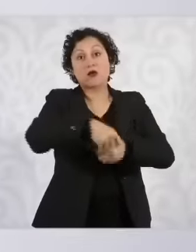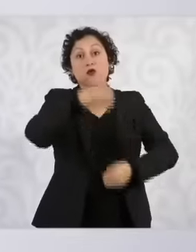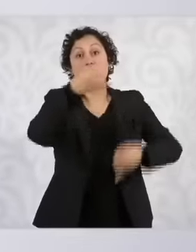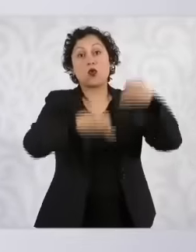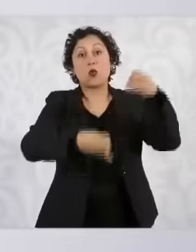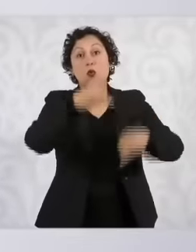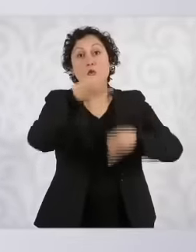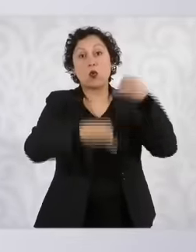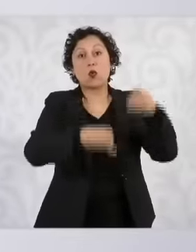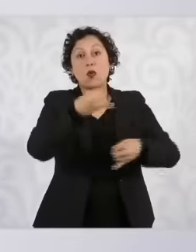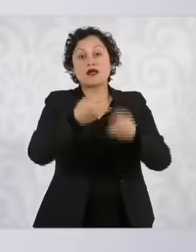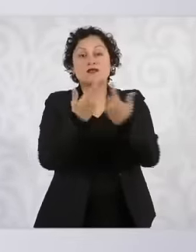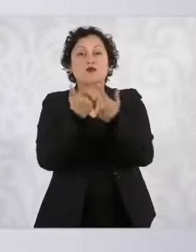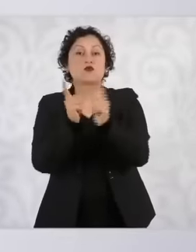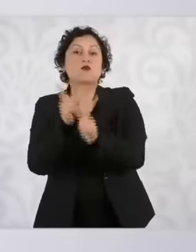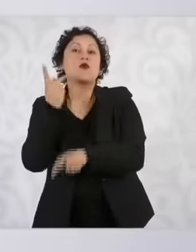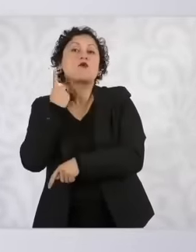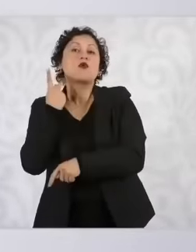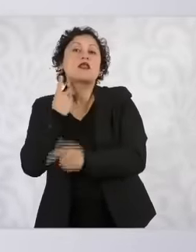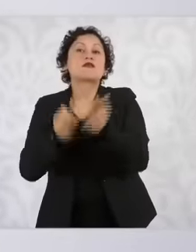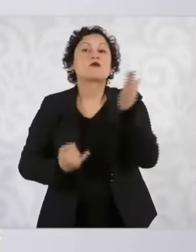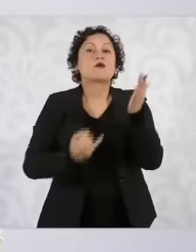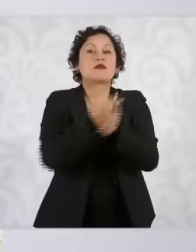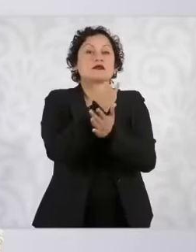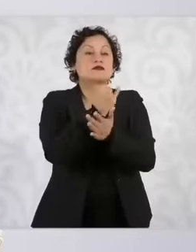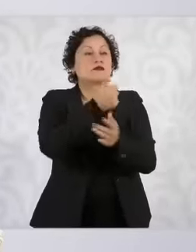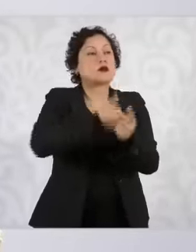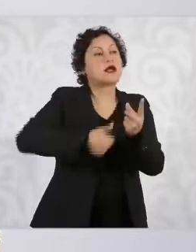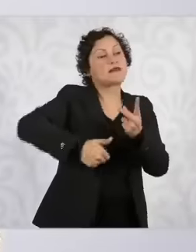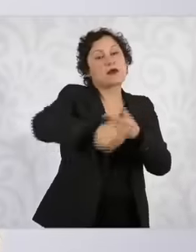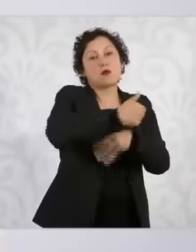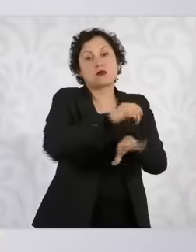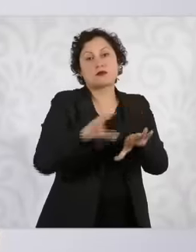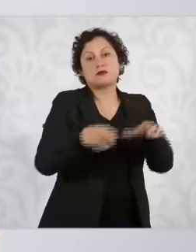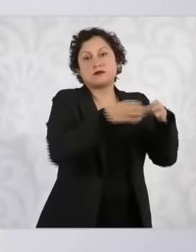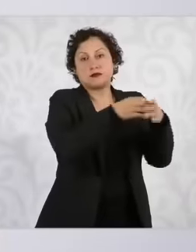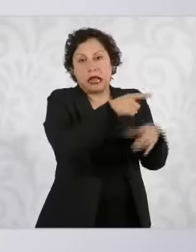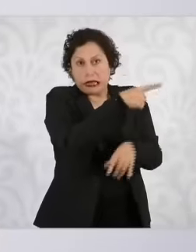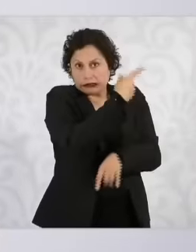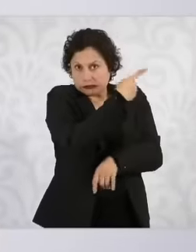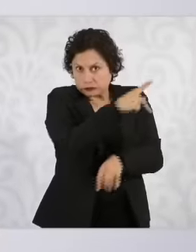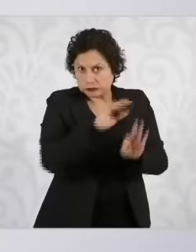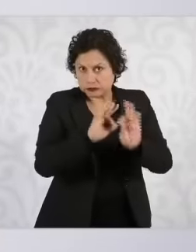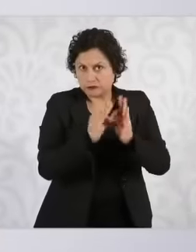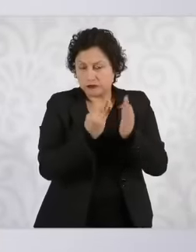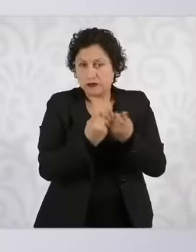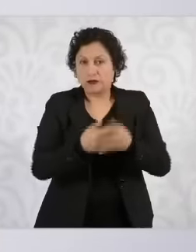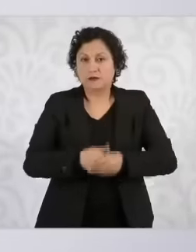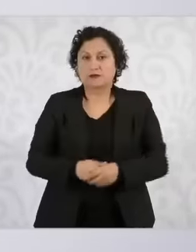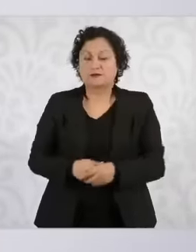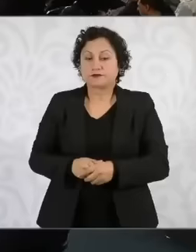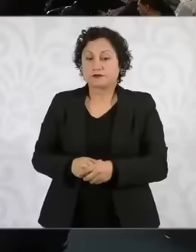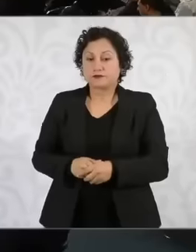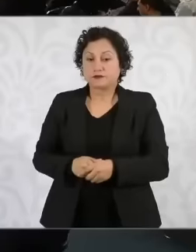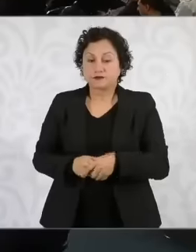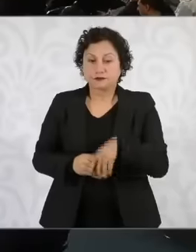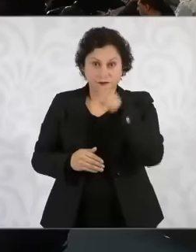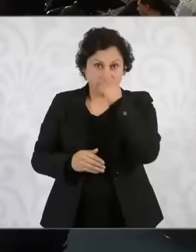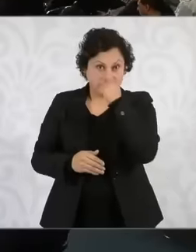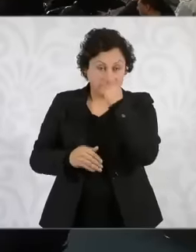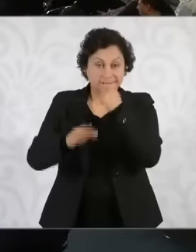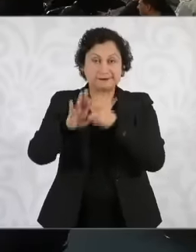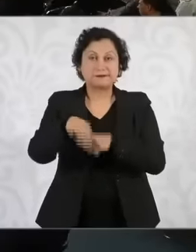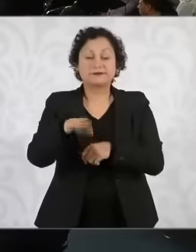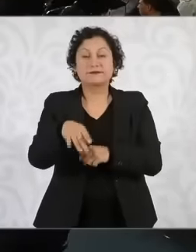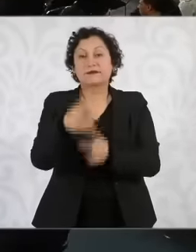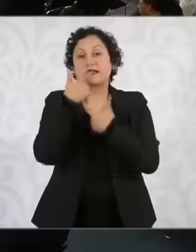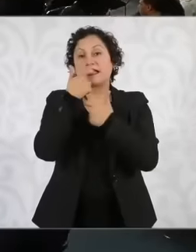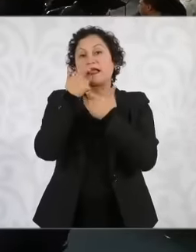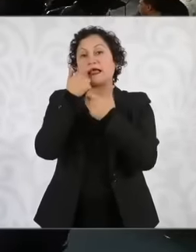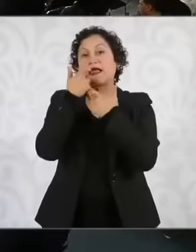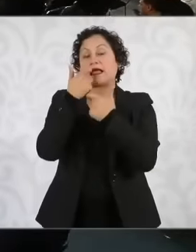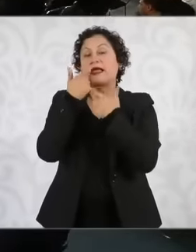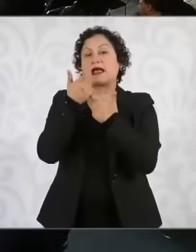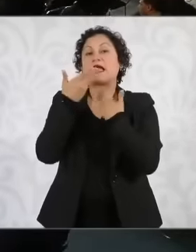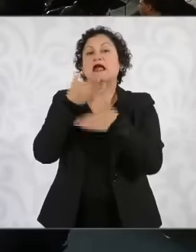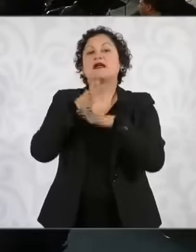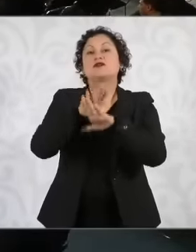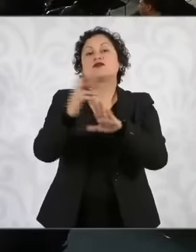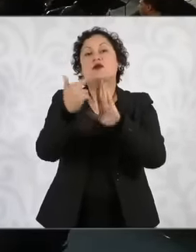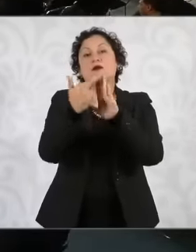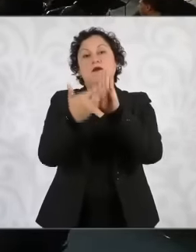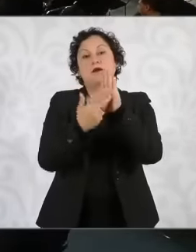political party, mockery. It was in the question of the requirements that are being put